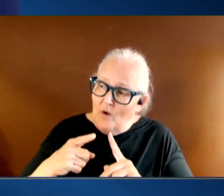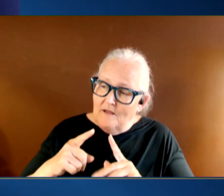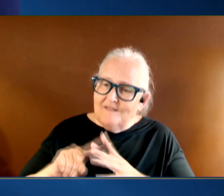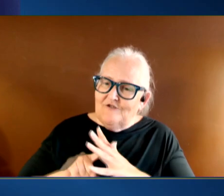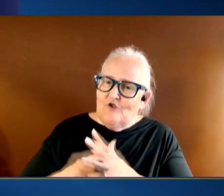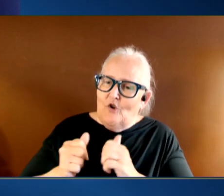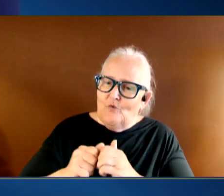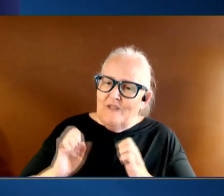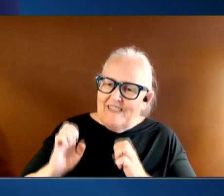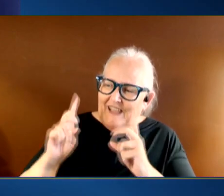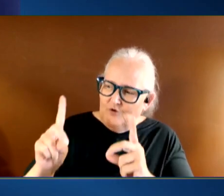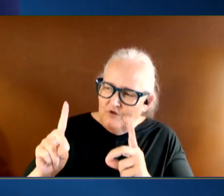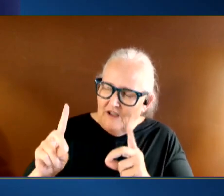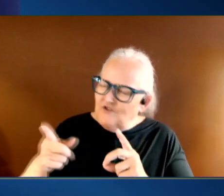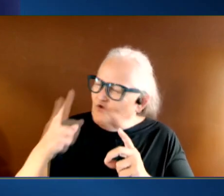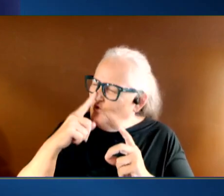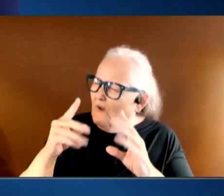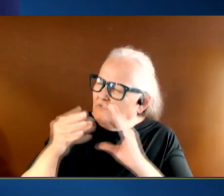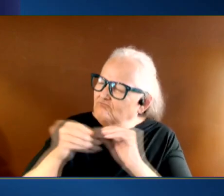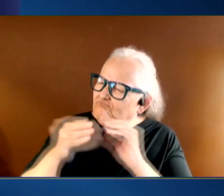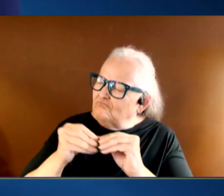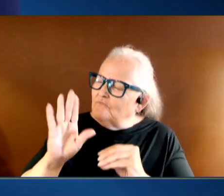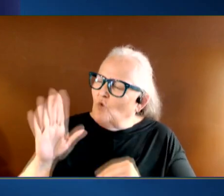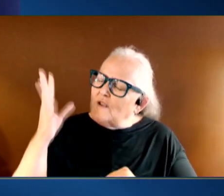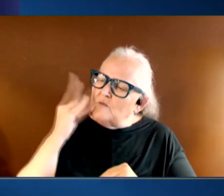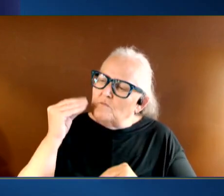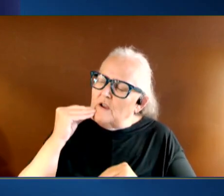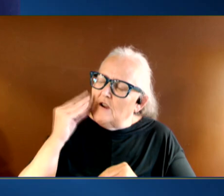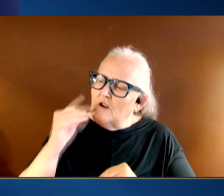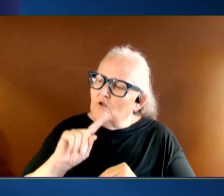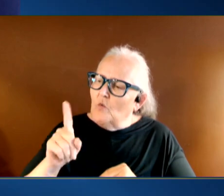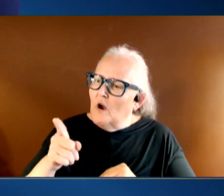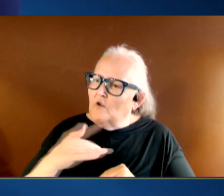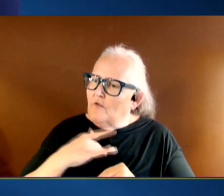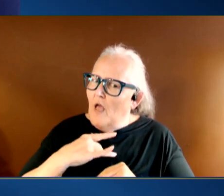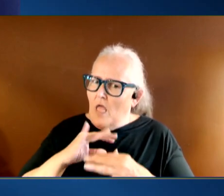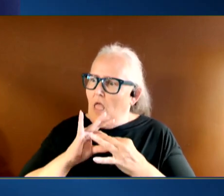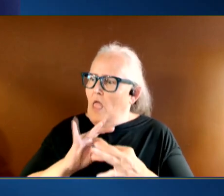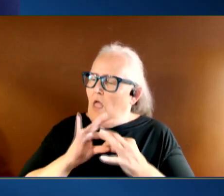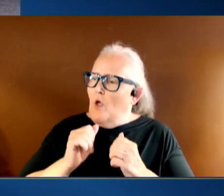bit about the experience of identifying with your husband that you were both trait carriers.